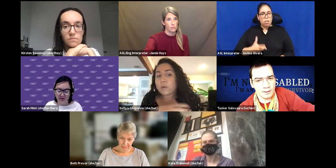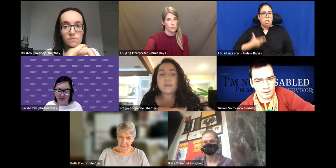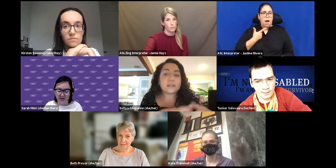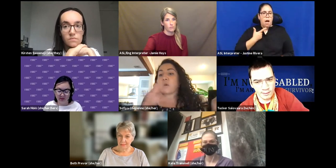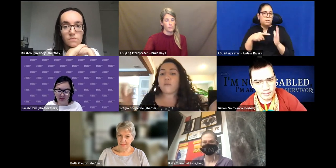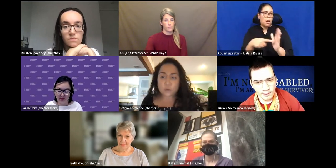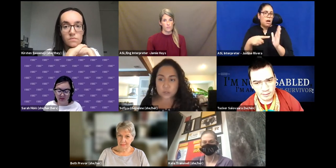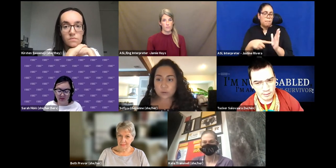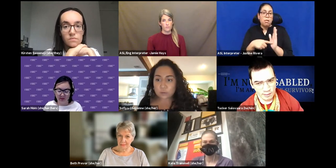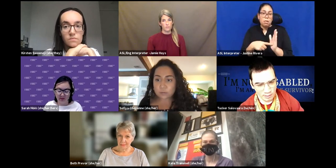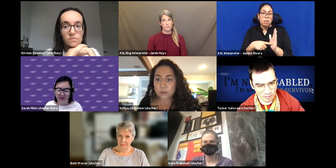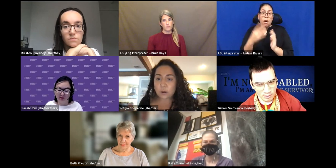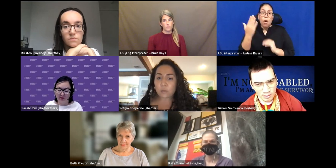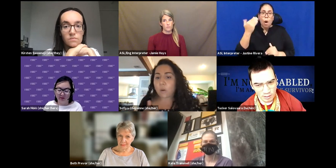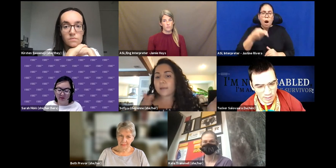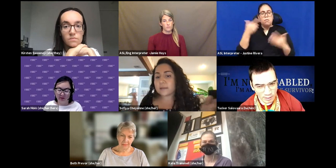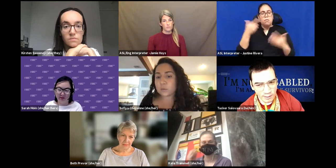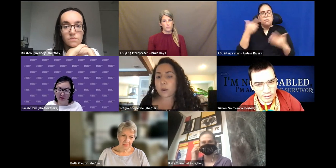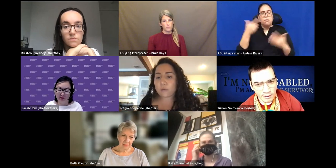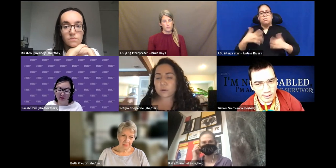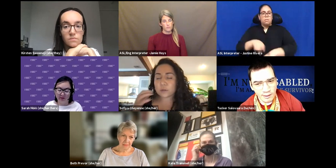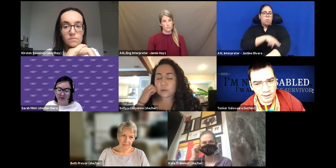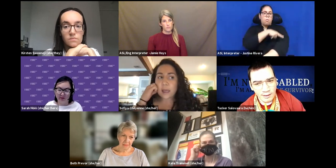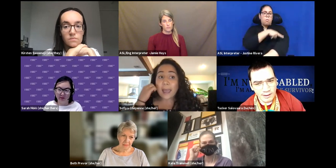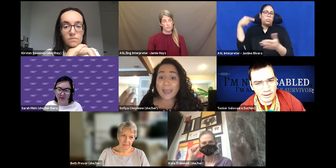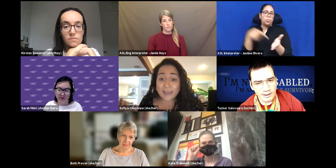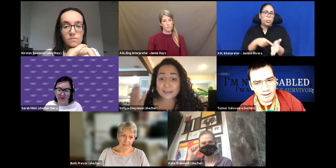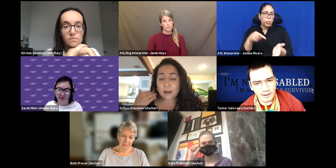this is overdue, you know, why this is way overdue. And I'd